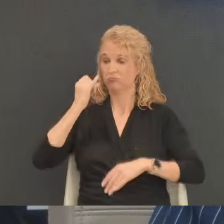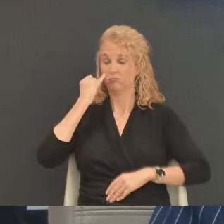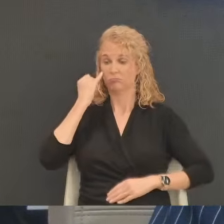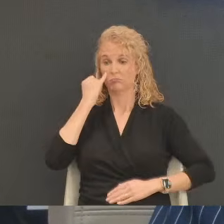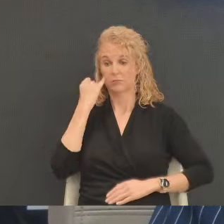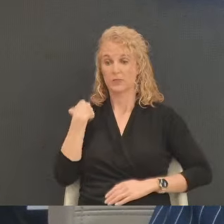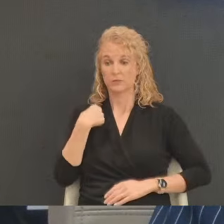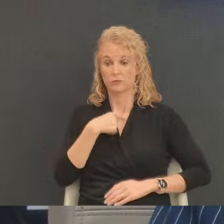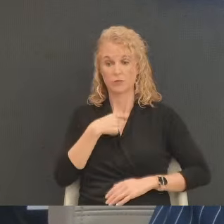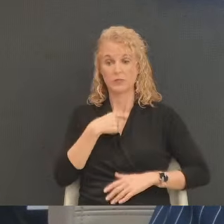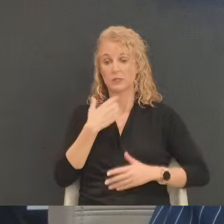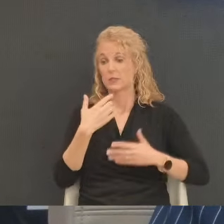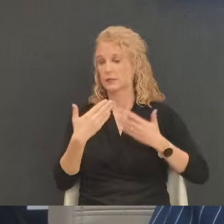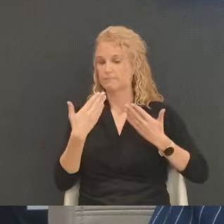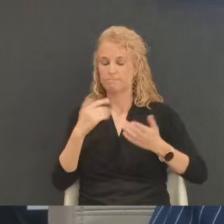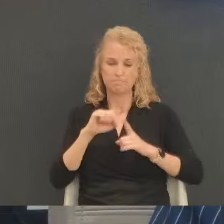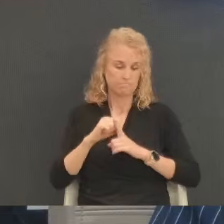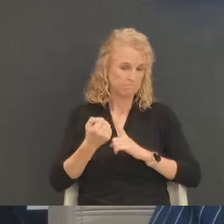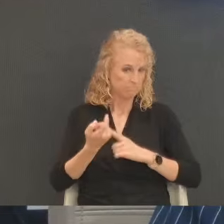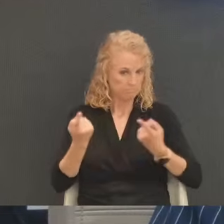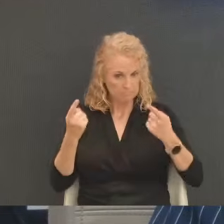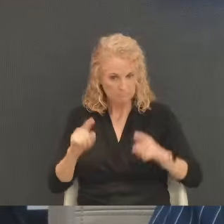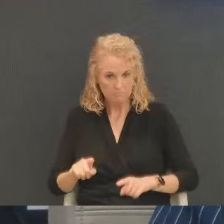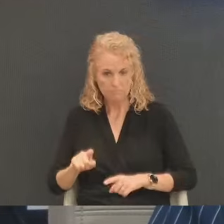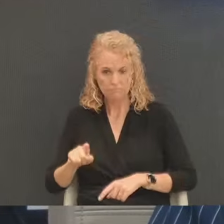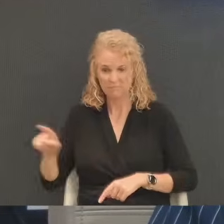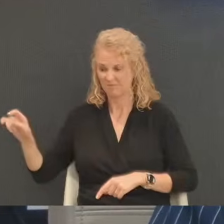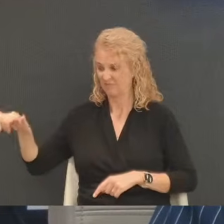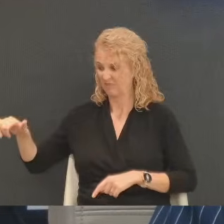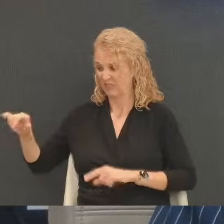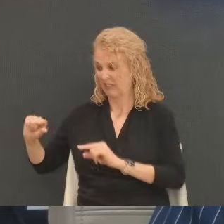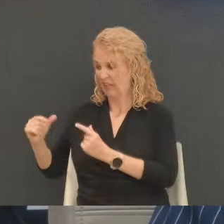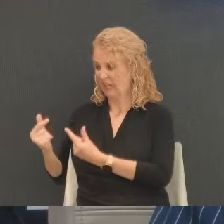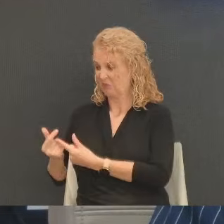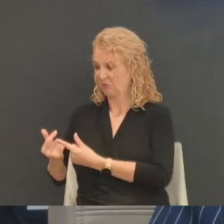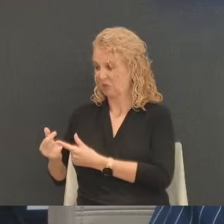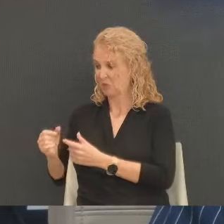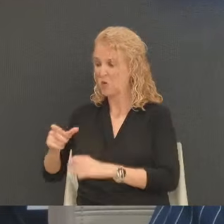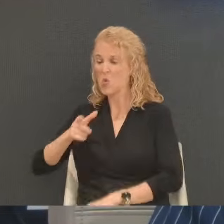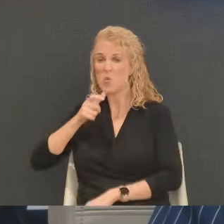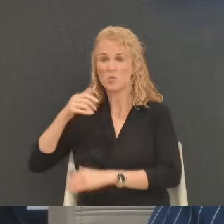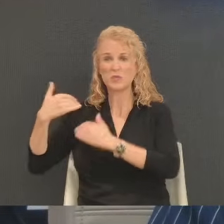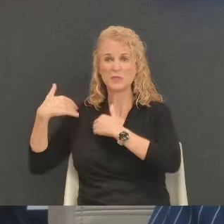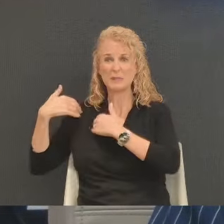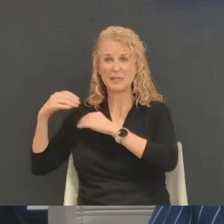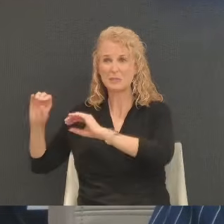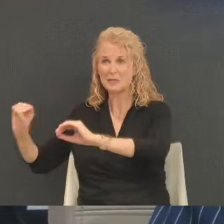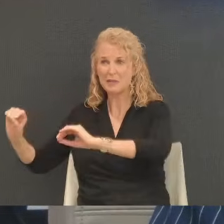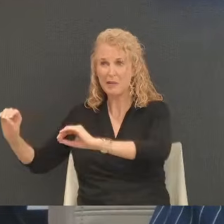have a situation where we have no accountability of the Board. Now I'm not talking about give them